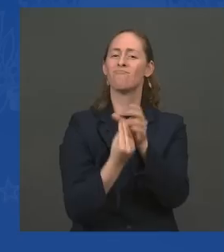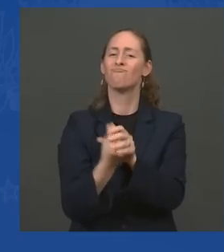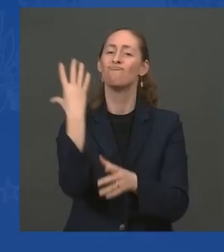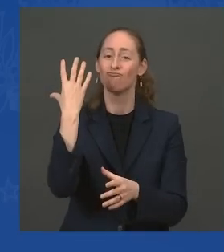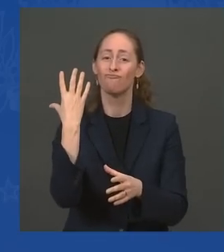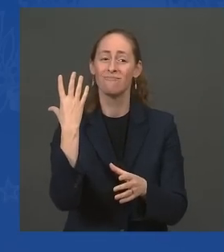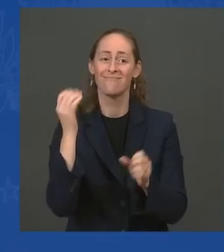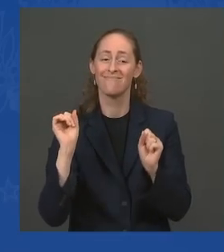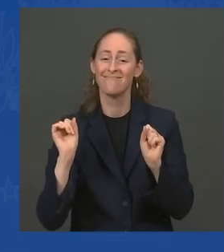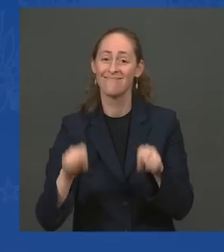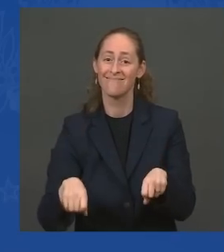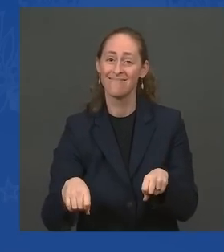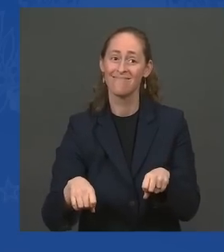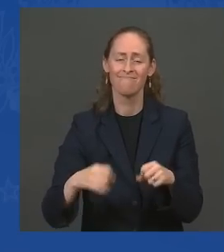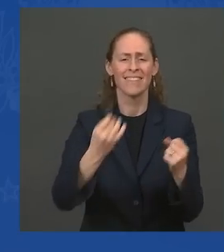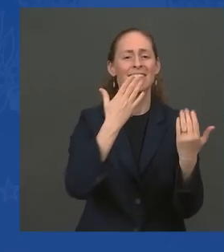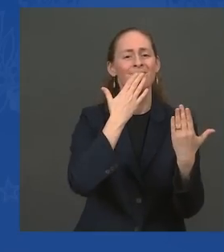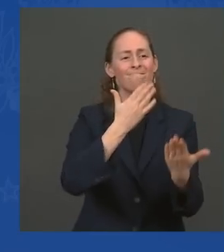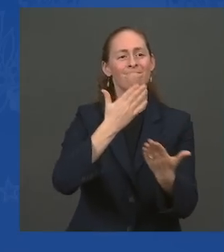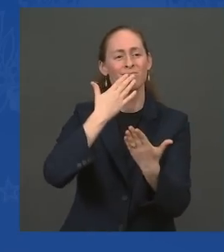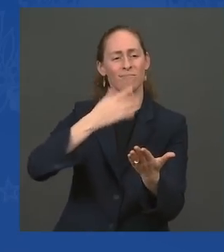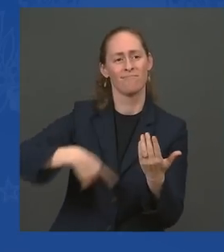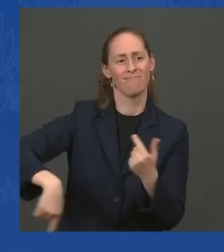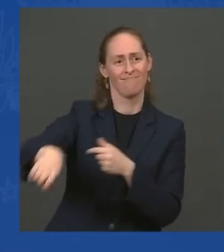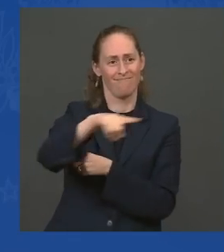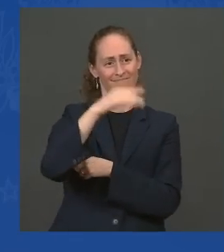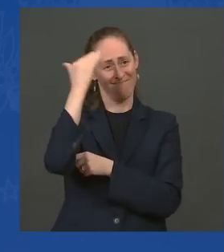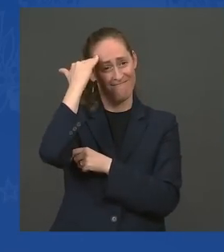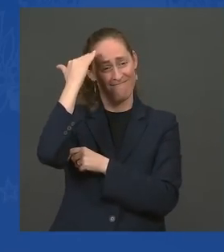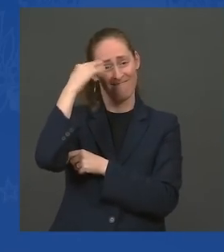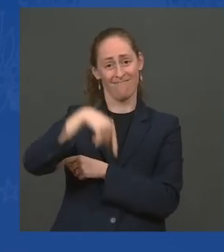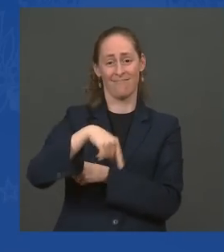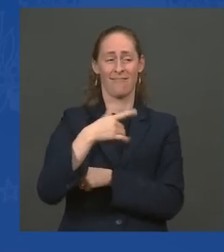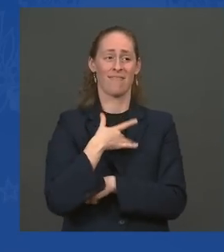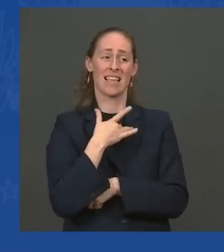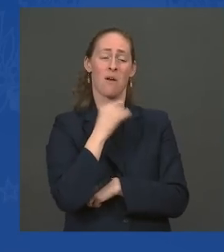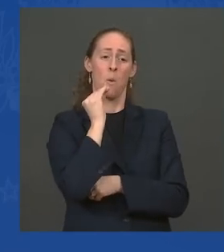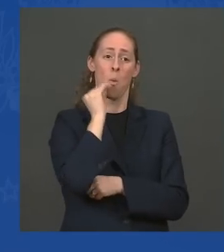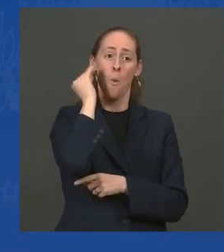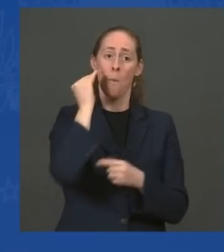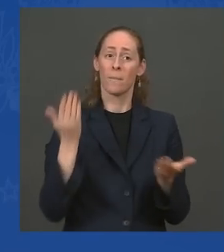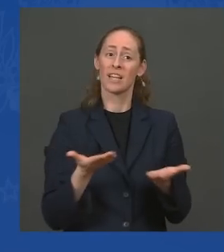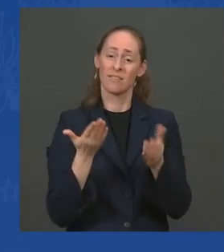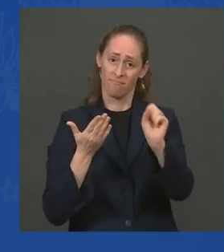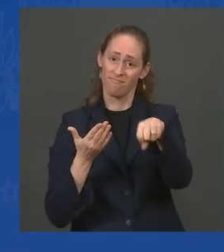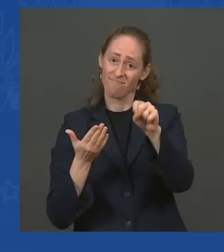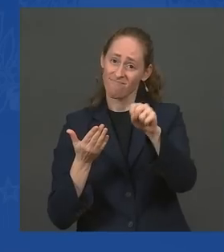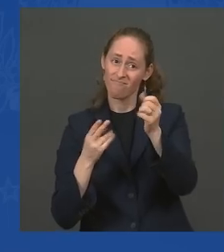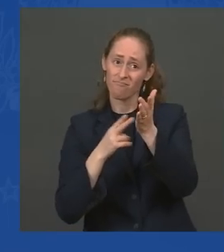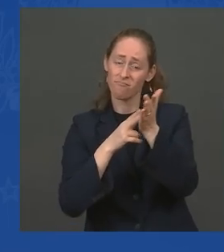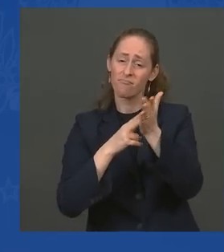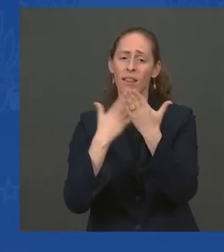that will call this beautiful facility home, thank you General Motors for investing in good paying union jobs,